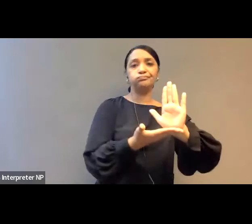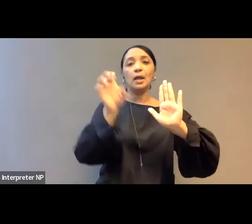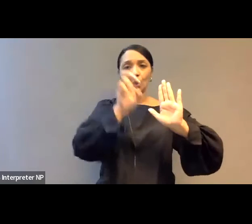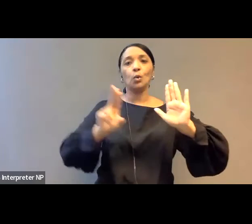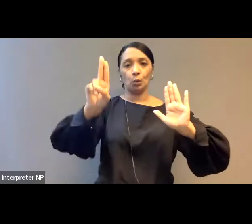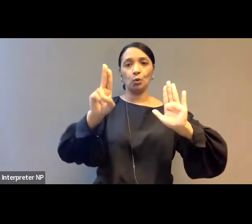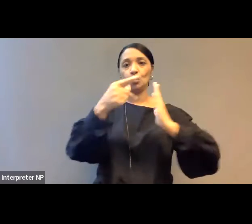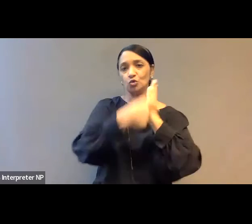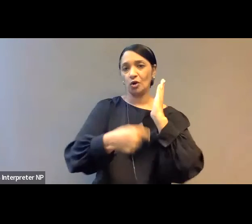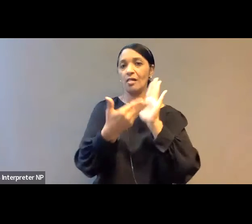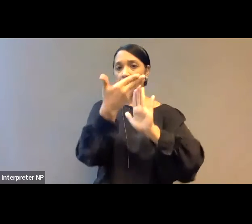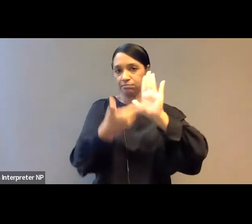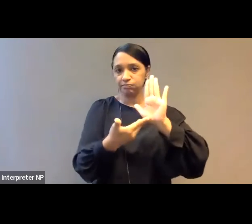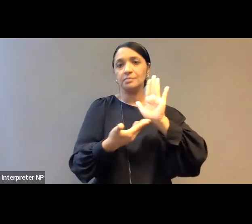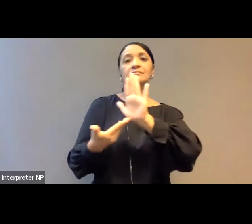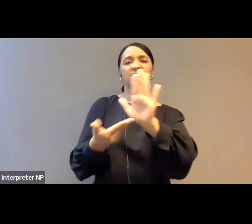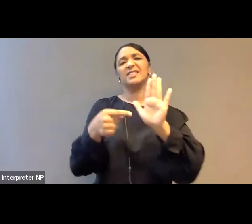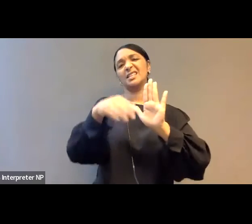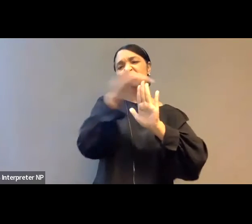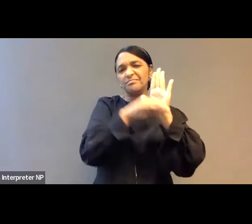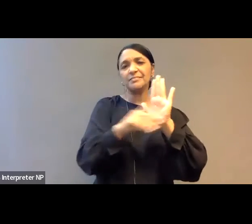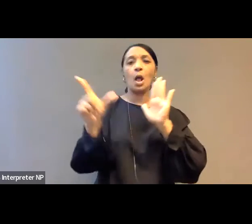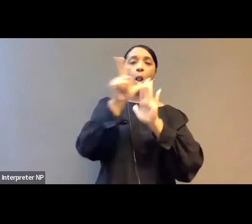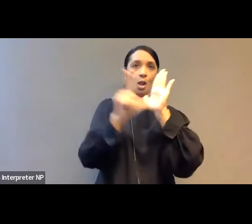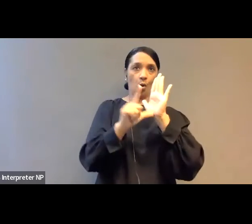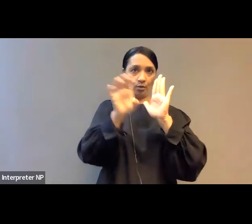which is a list of all the laws that exist in the EU.